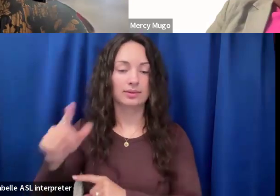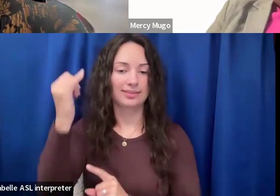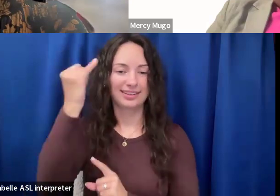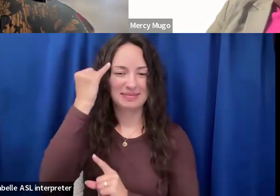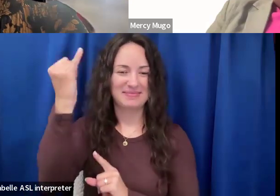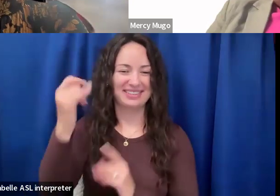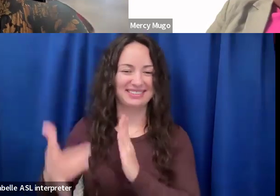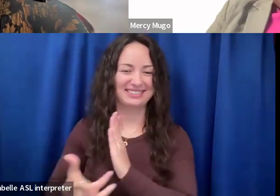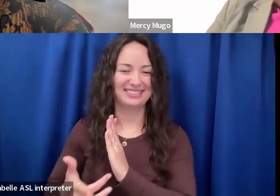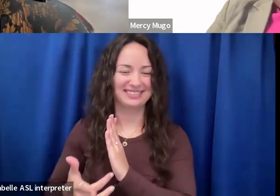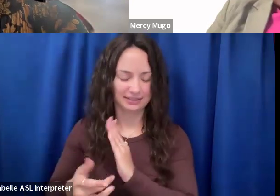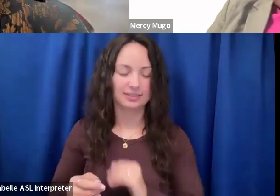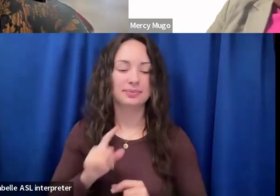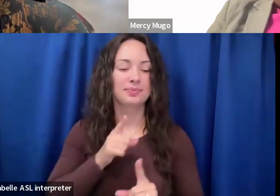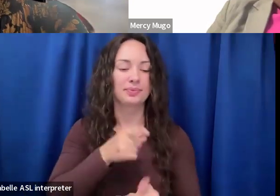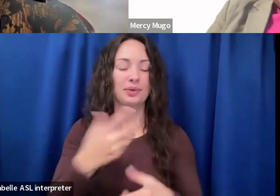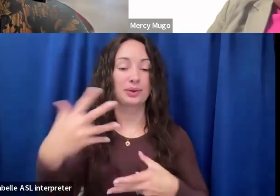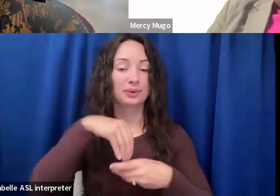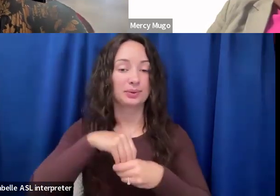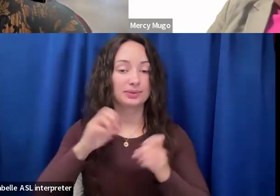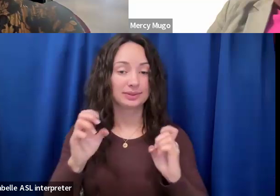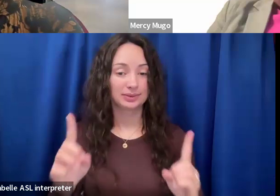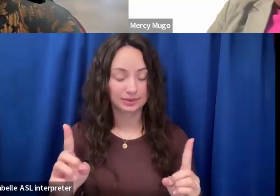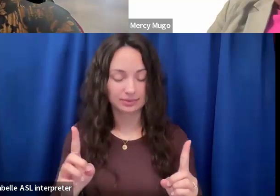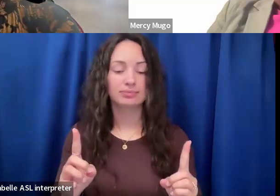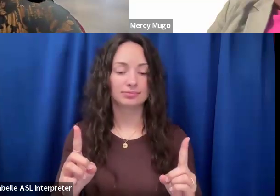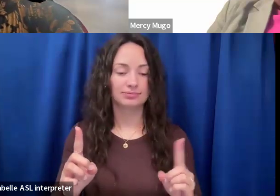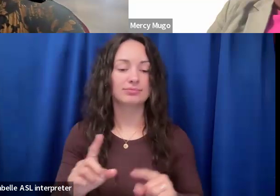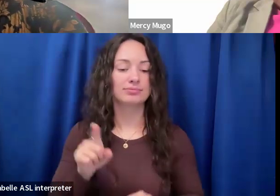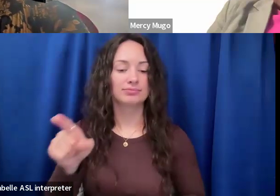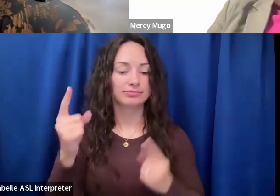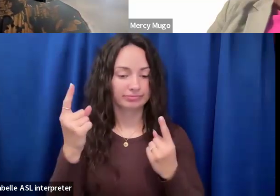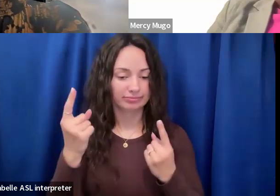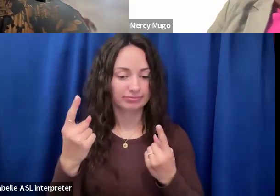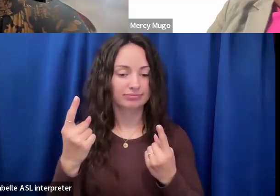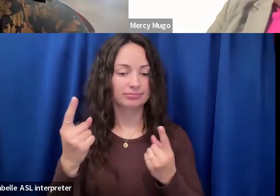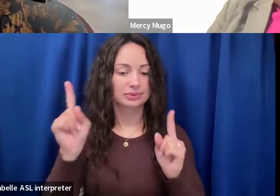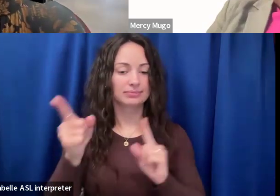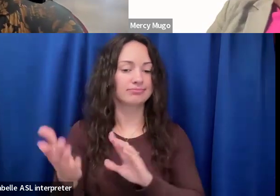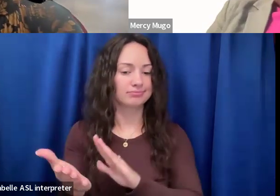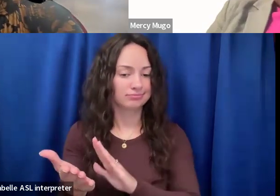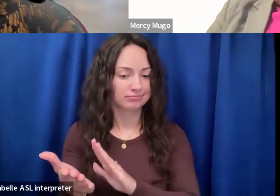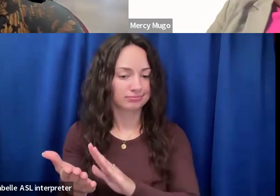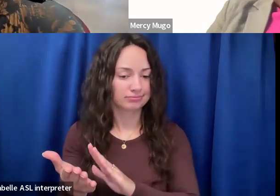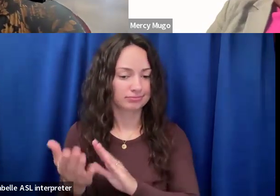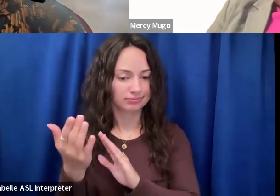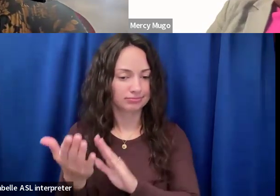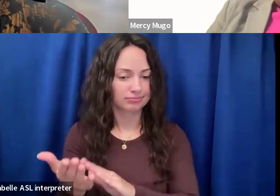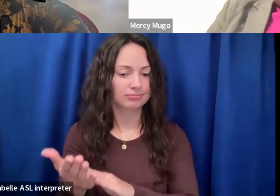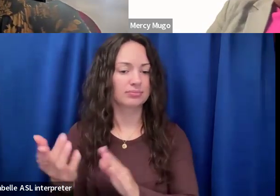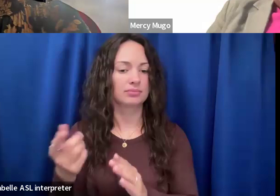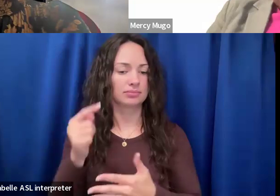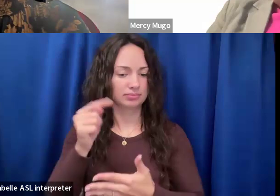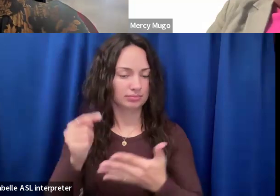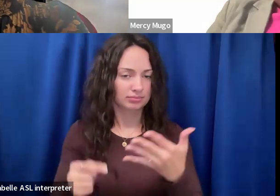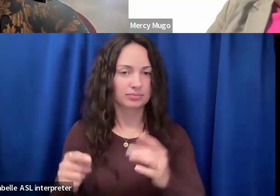to inclusive education has earned her numerous accolades including only 23 [can't understand]